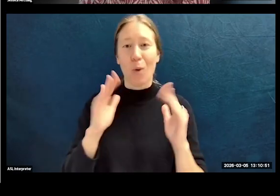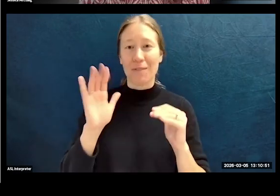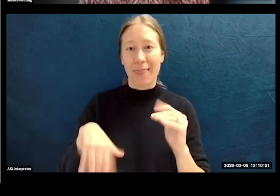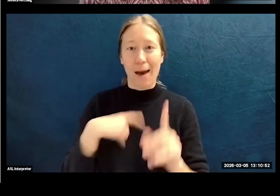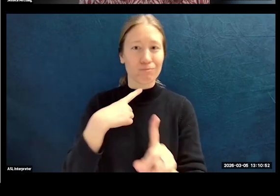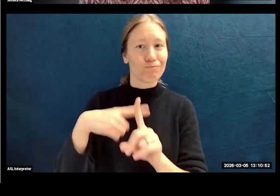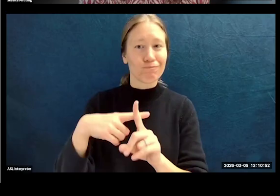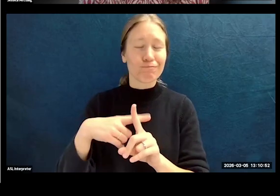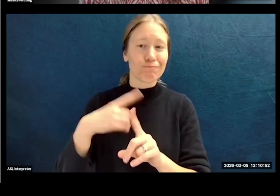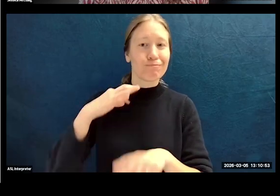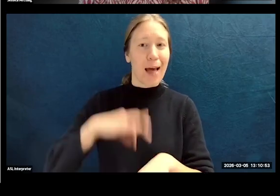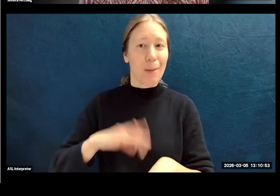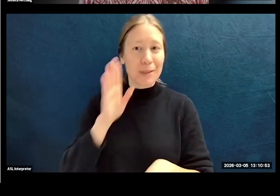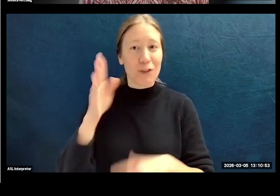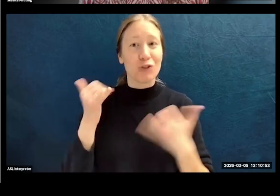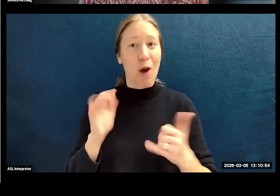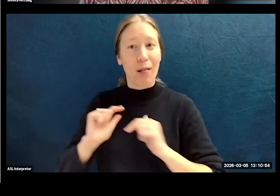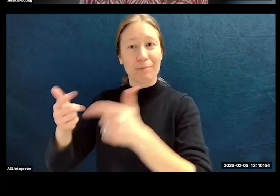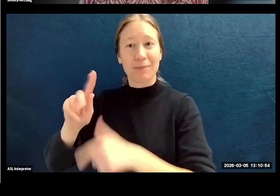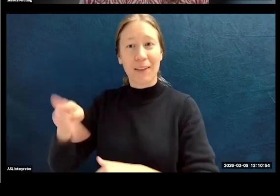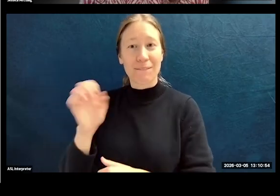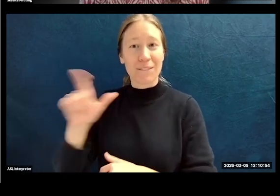And now I will hand things off to Phil to talk about auto-tagging.